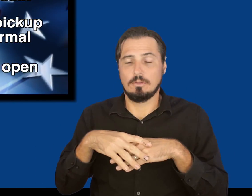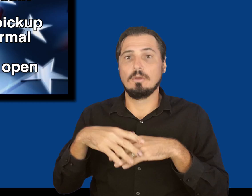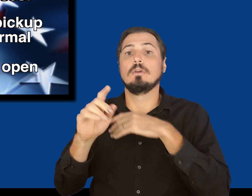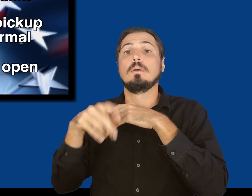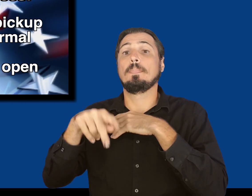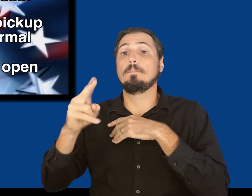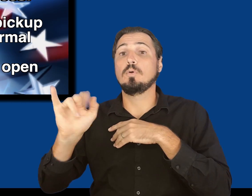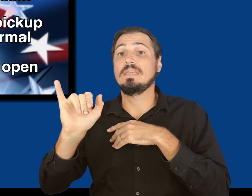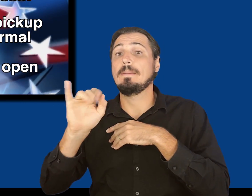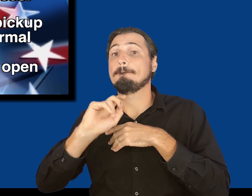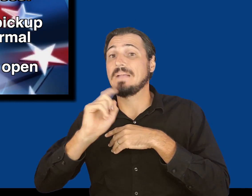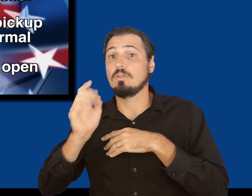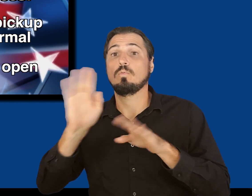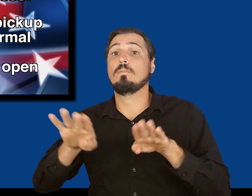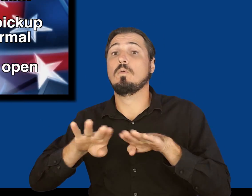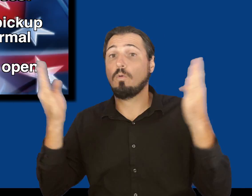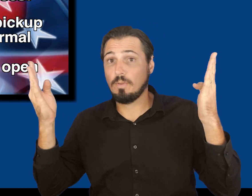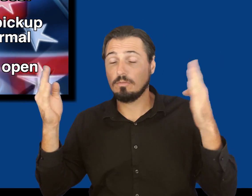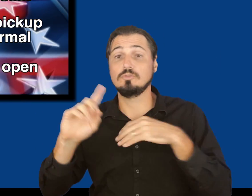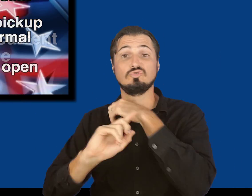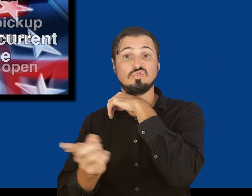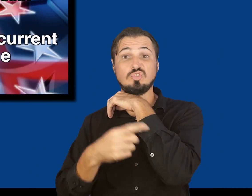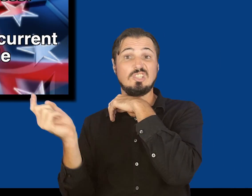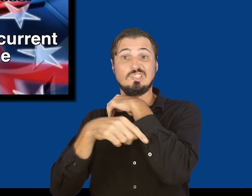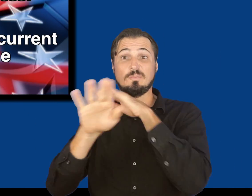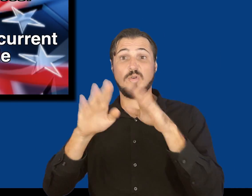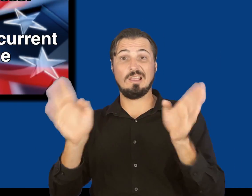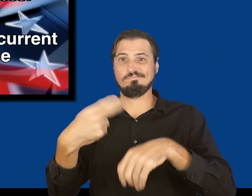and the puhi Metals Recycling Center will be open the Kaua’i bus will be